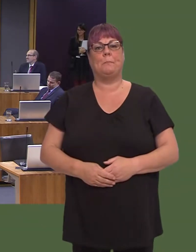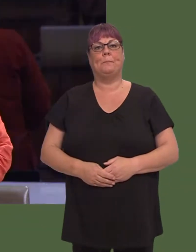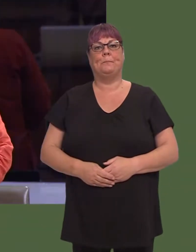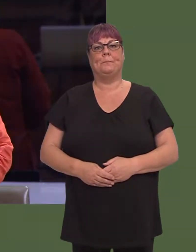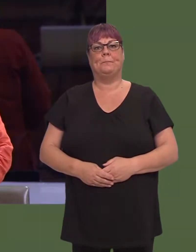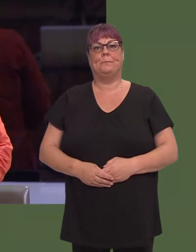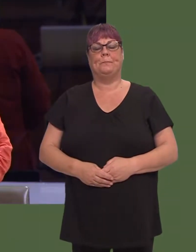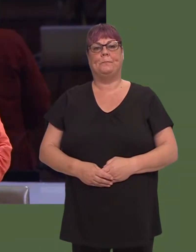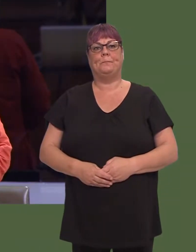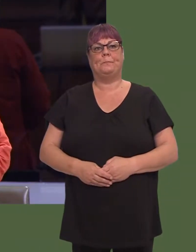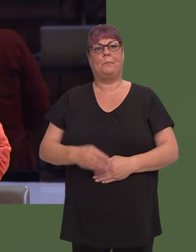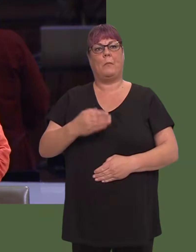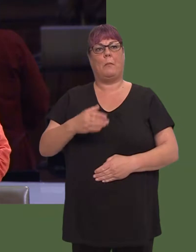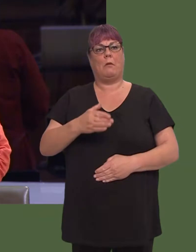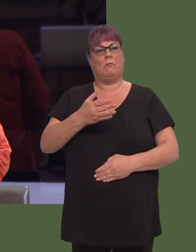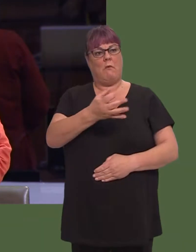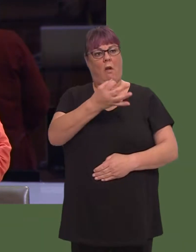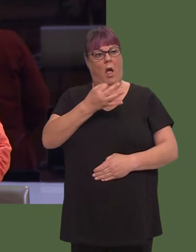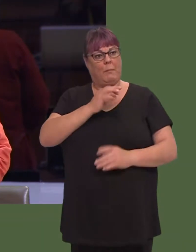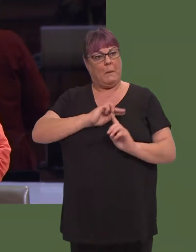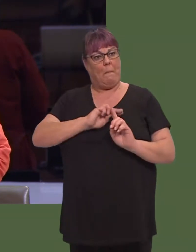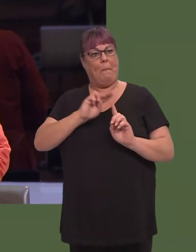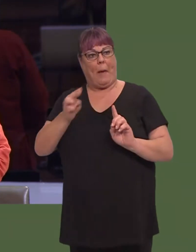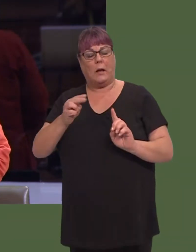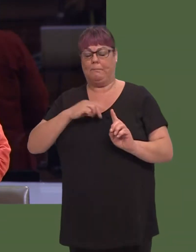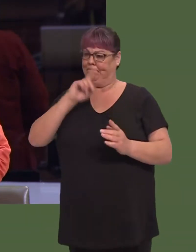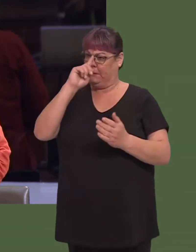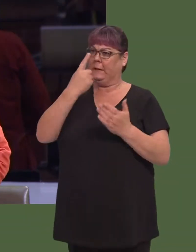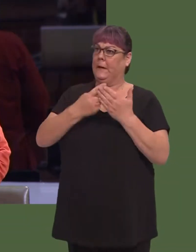Wrexham Maelor. I would be grateful if you could provide details about what you're doing